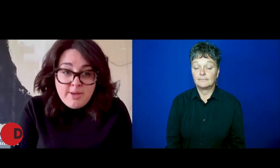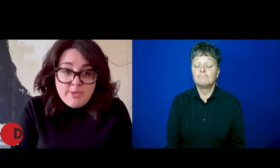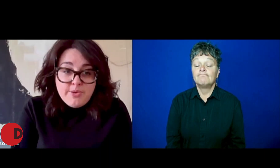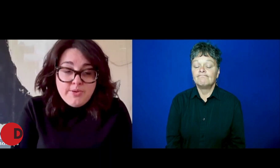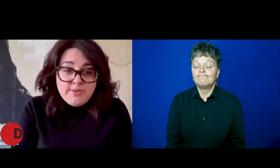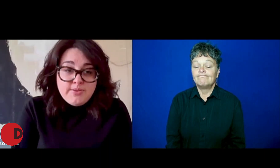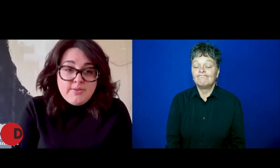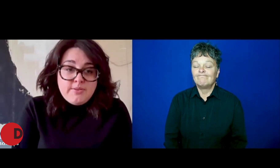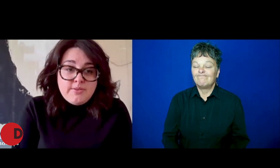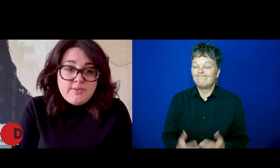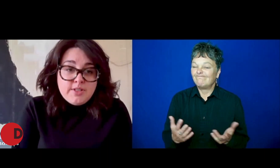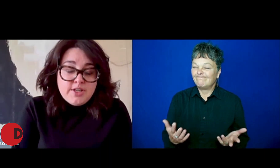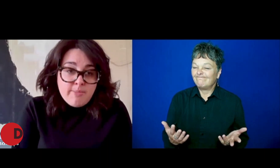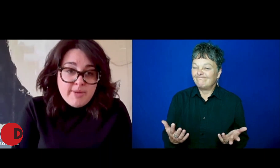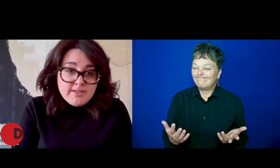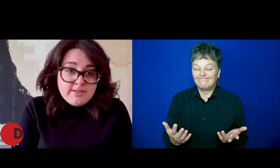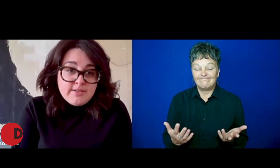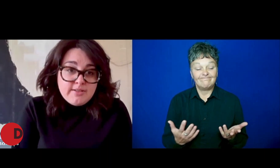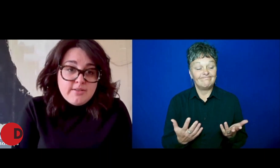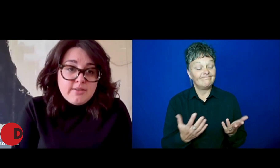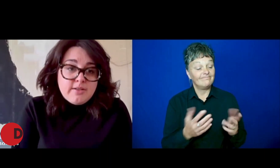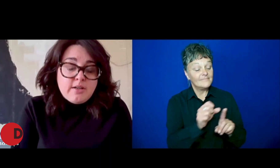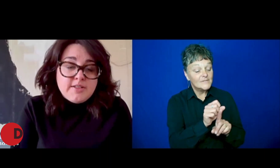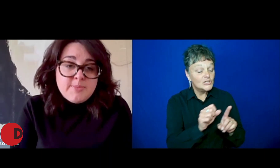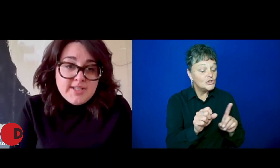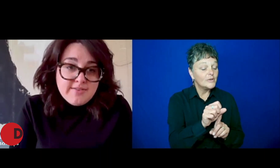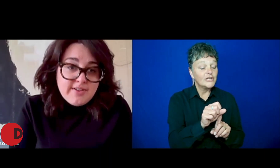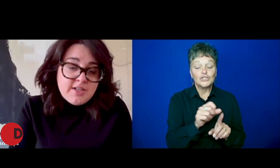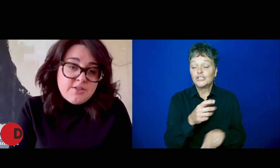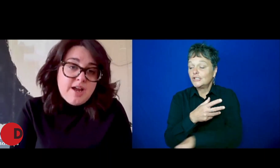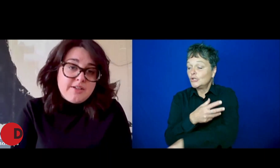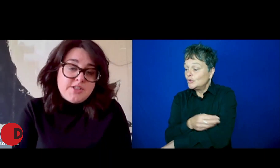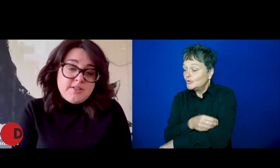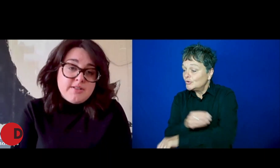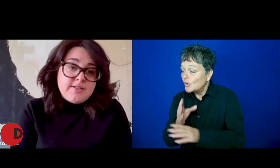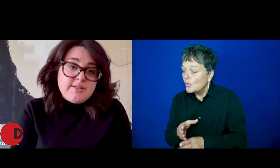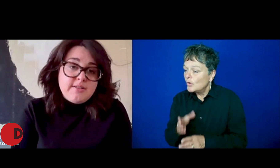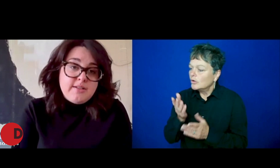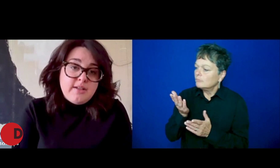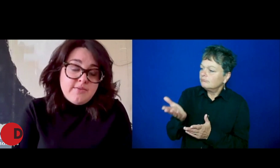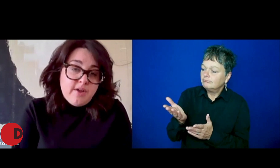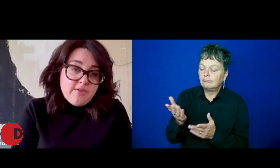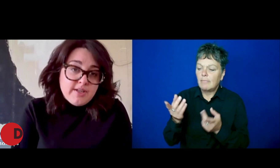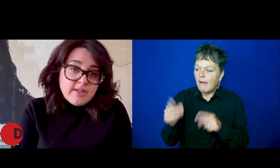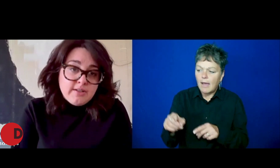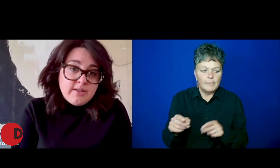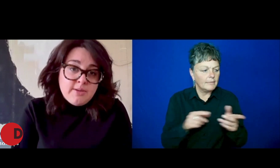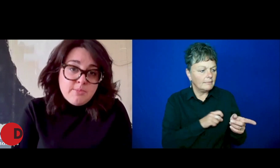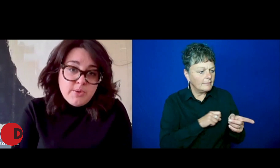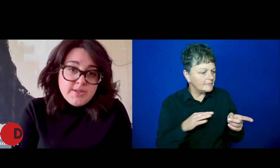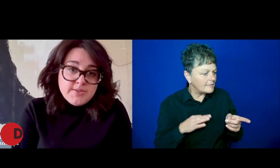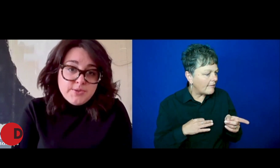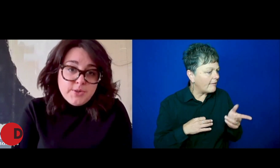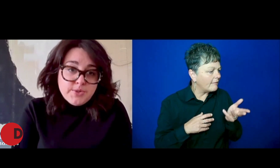We are not able to comment on specific interactions involving employees or donors.